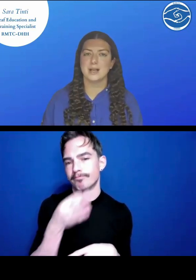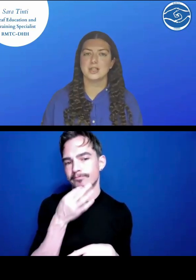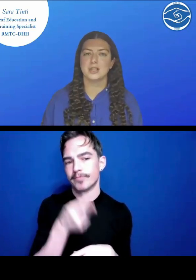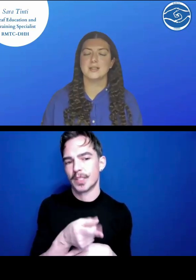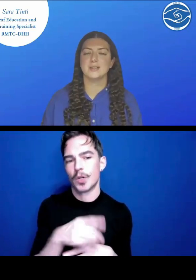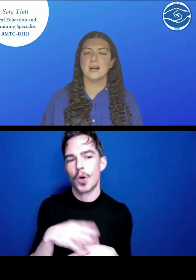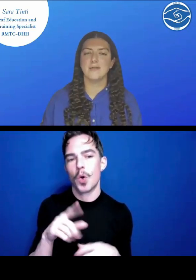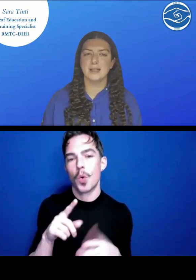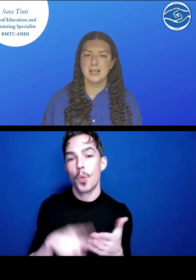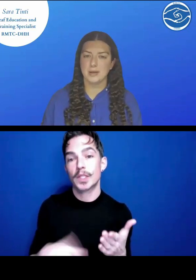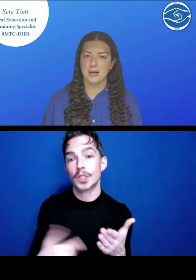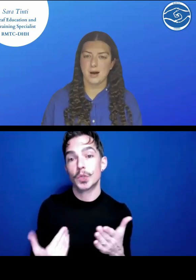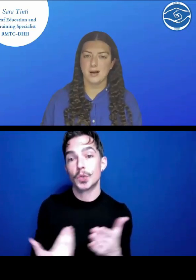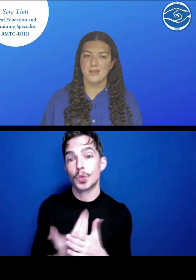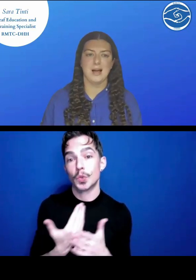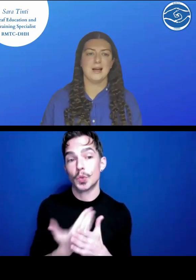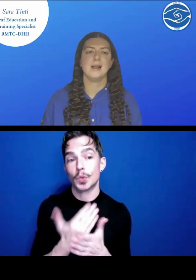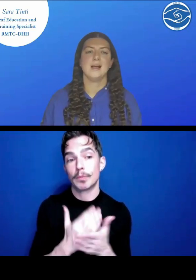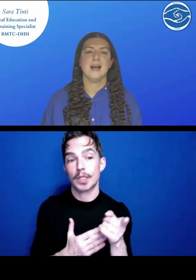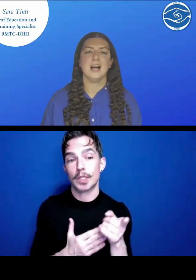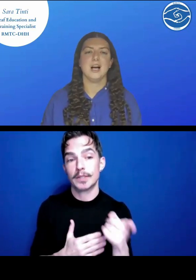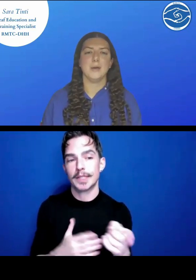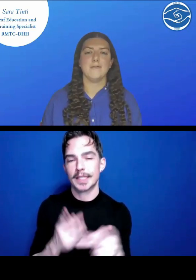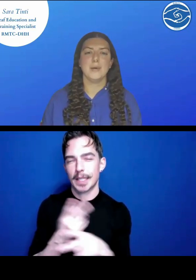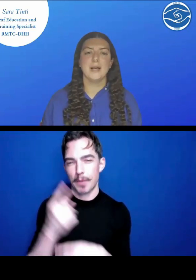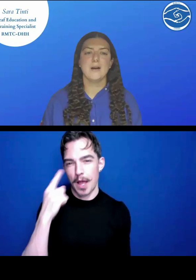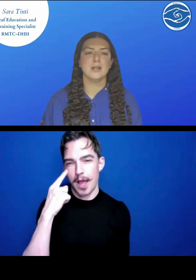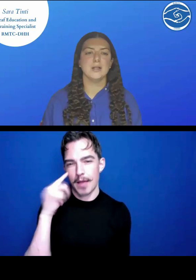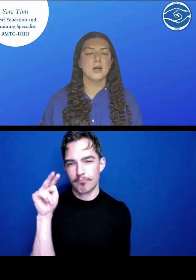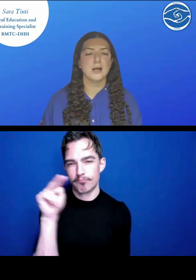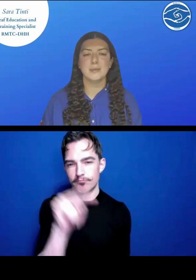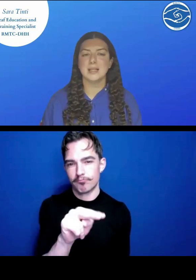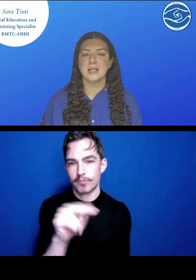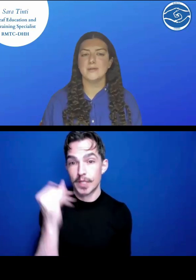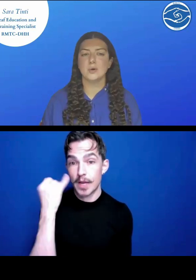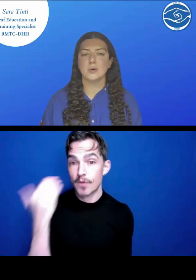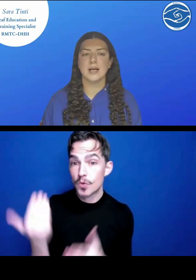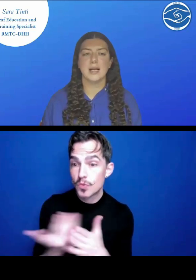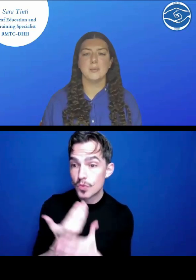new section. So, definitely keep an eye on that. If we have a new document that we've created